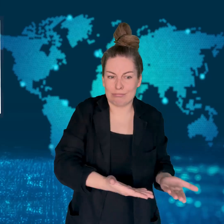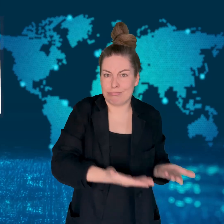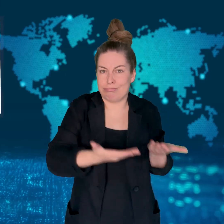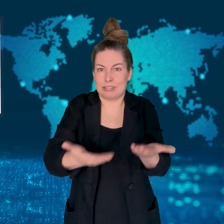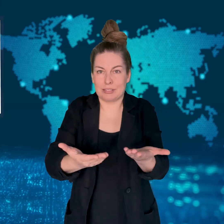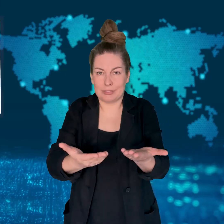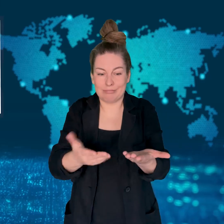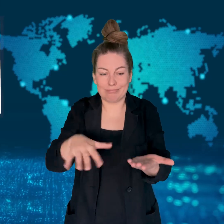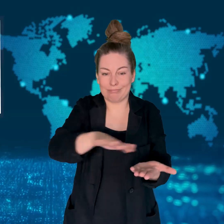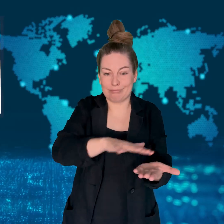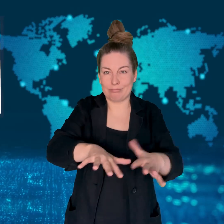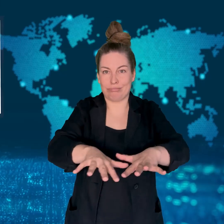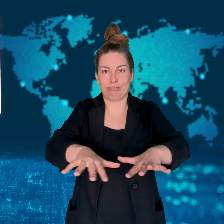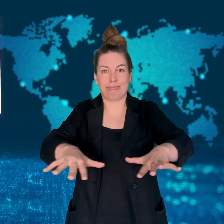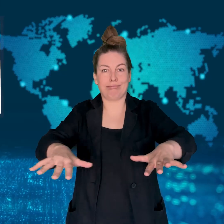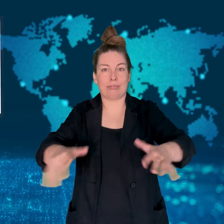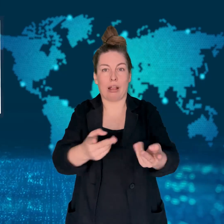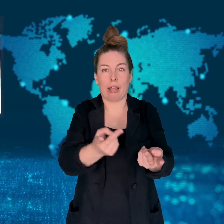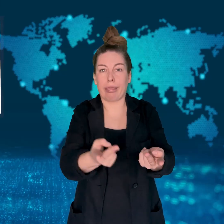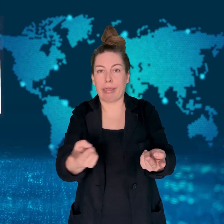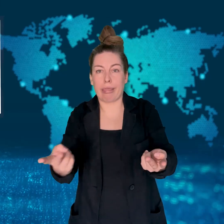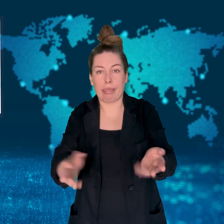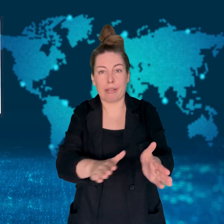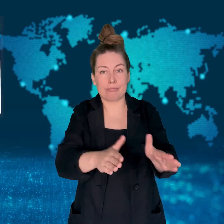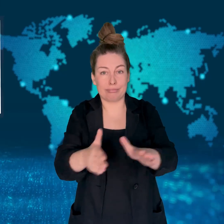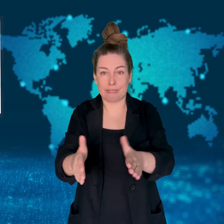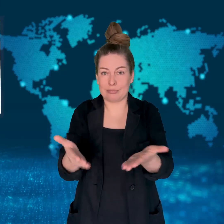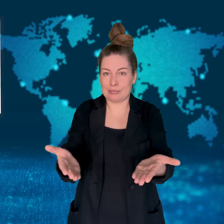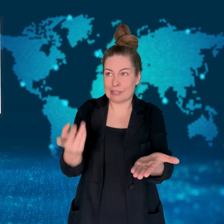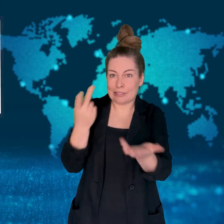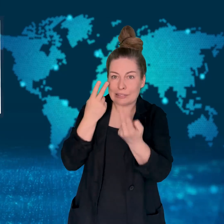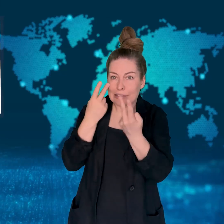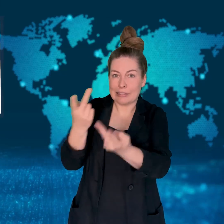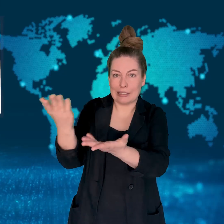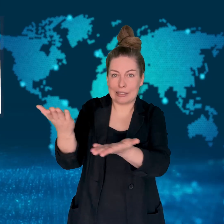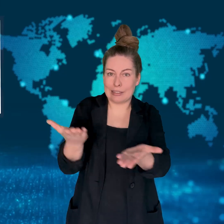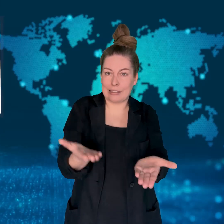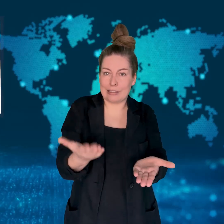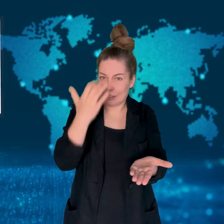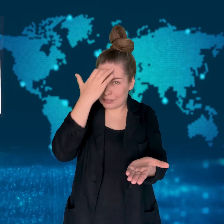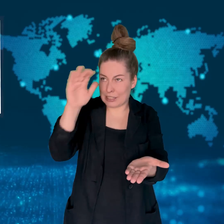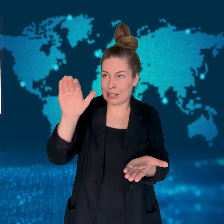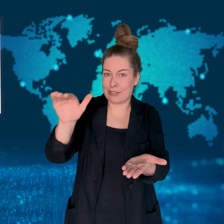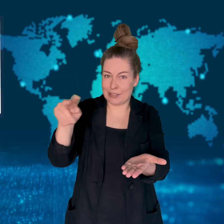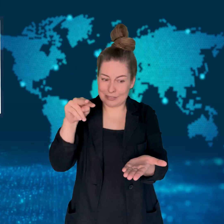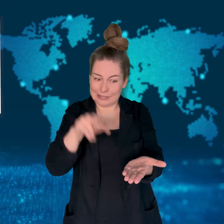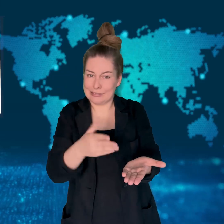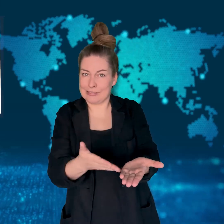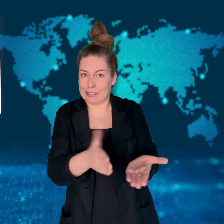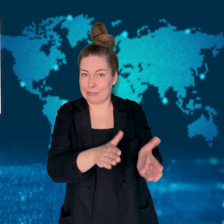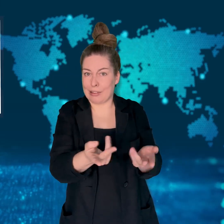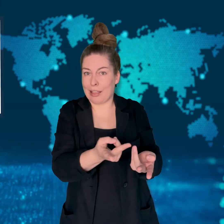They reported that the wolves had killed 17 sheep late last month